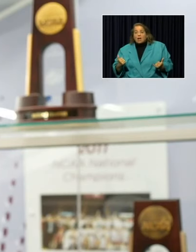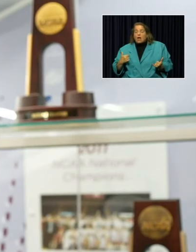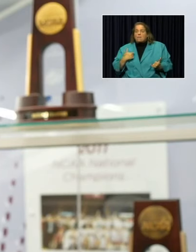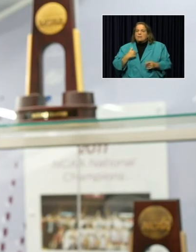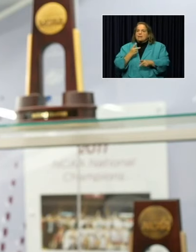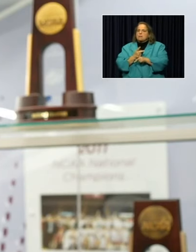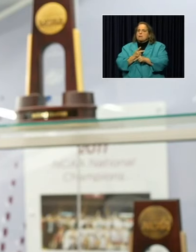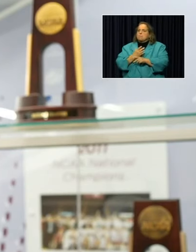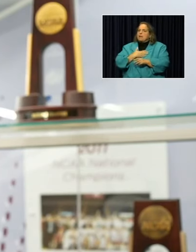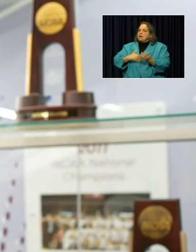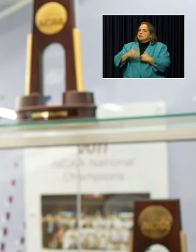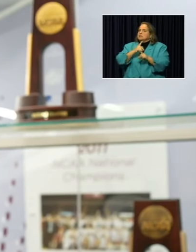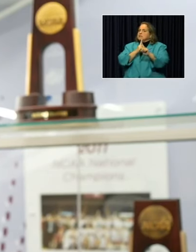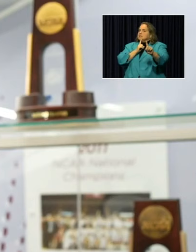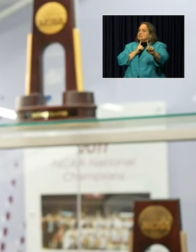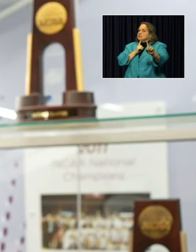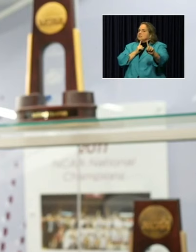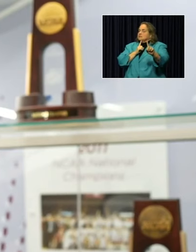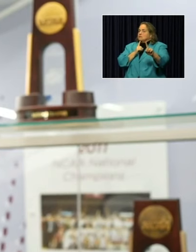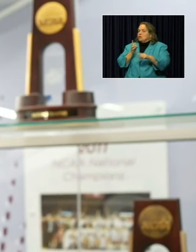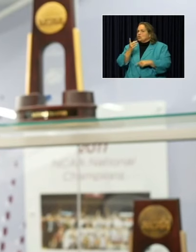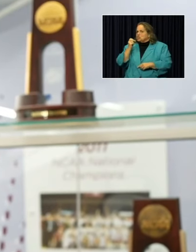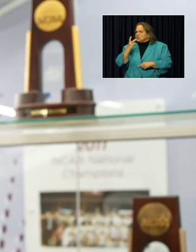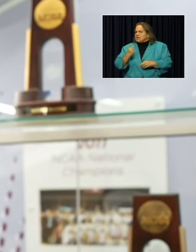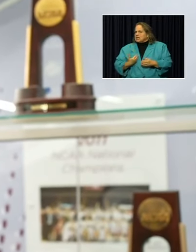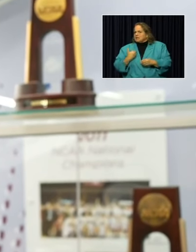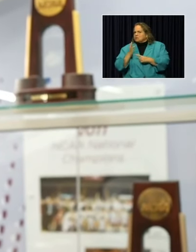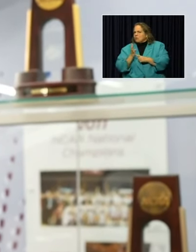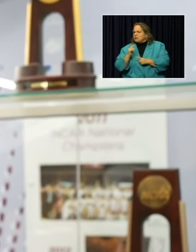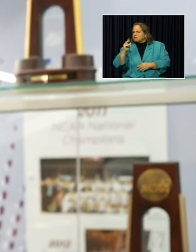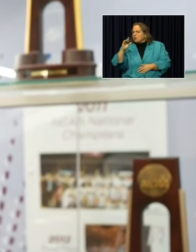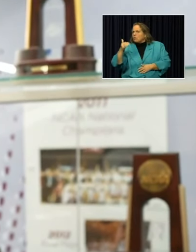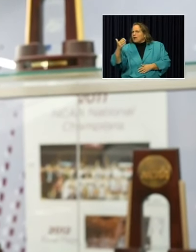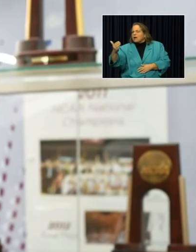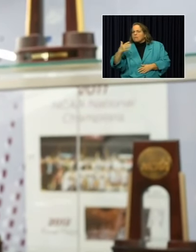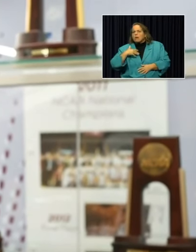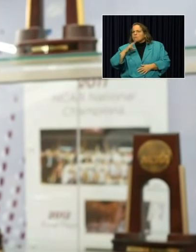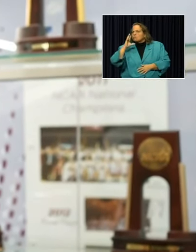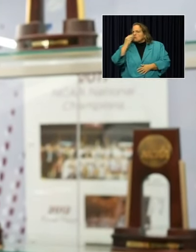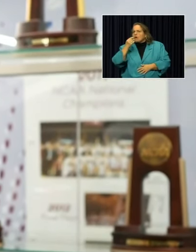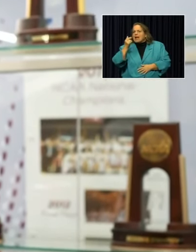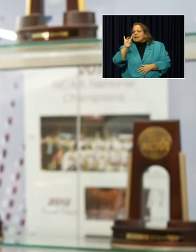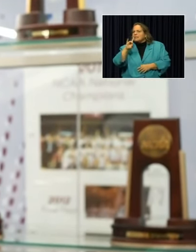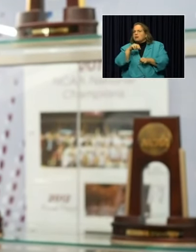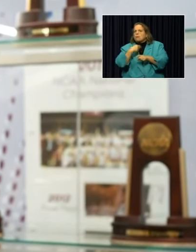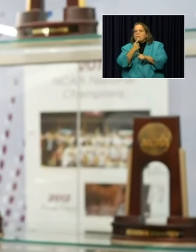THEY NEEDED. SO EACH TIME VIRGINIA IS GOING TO TEACH ALL OF US AND ME A